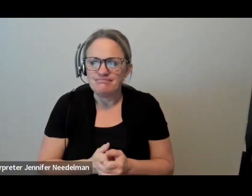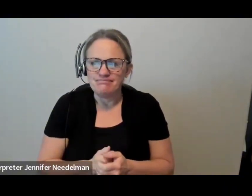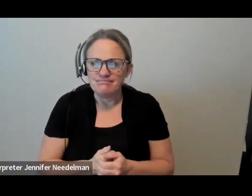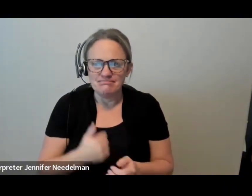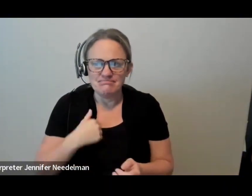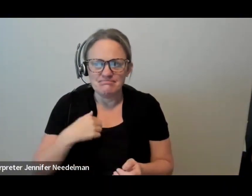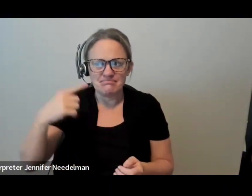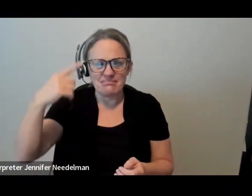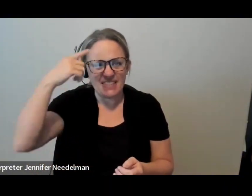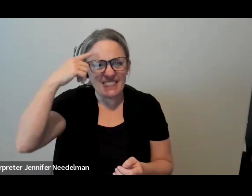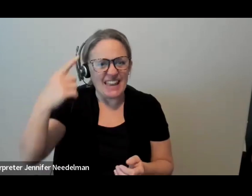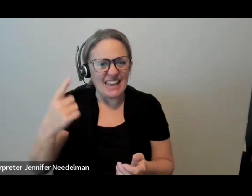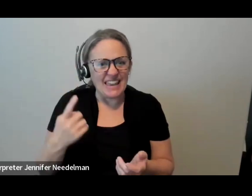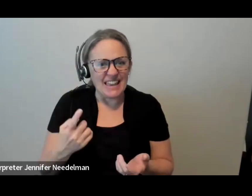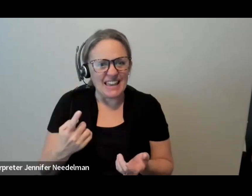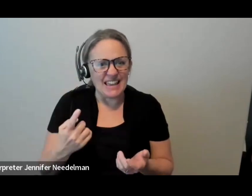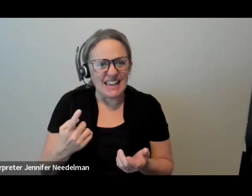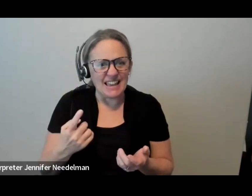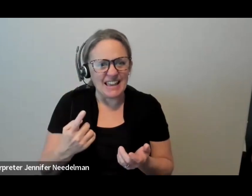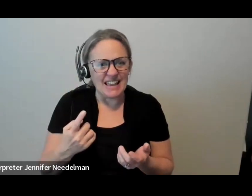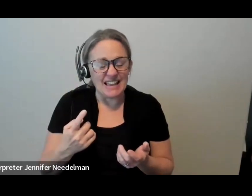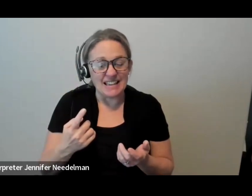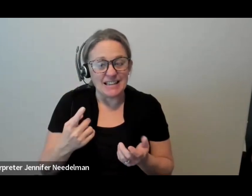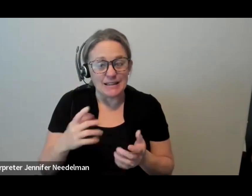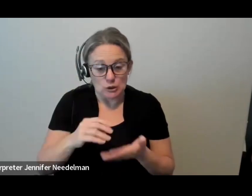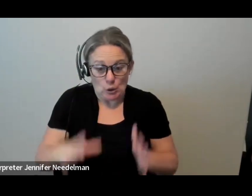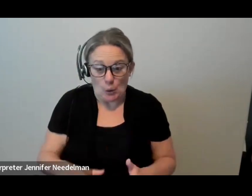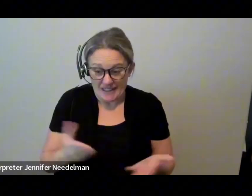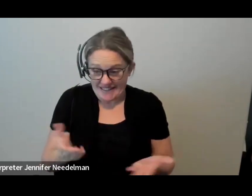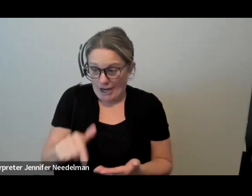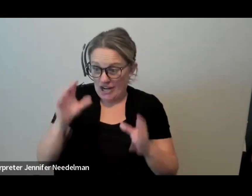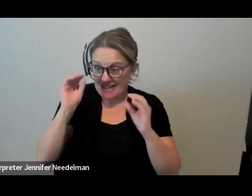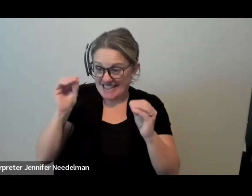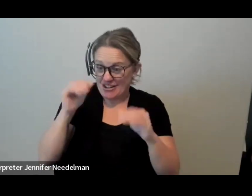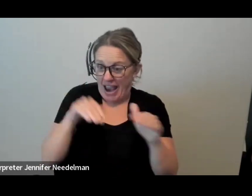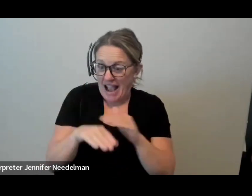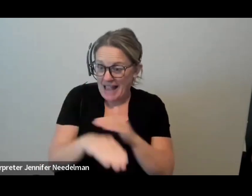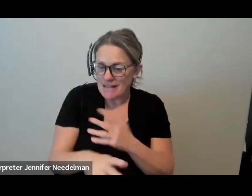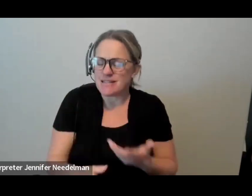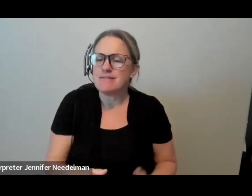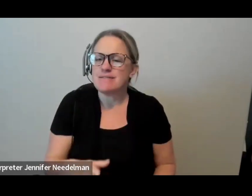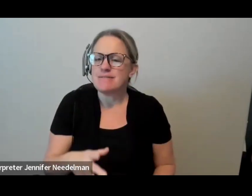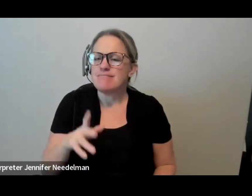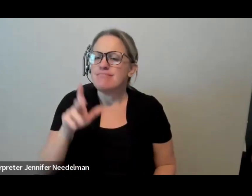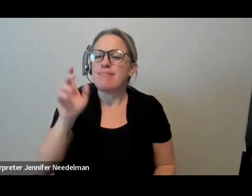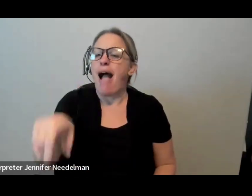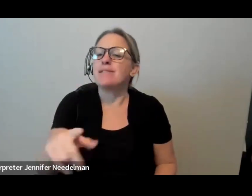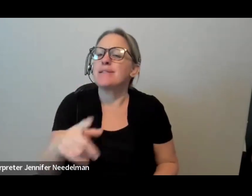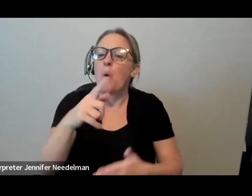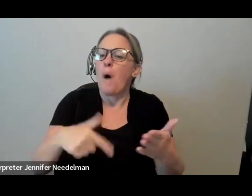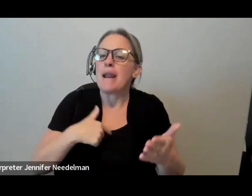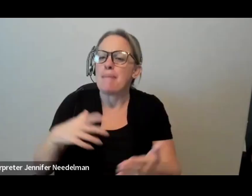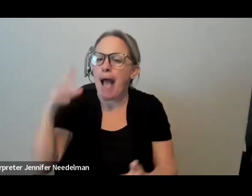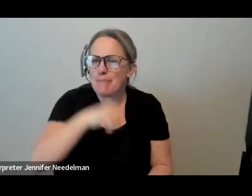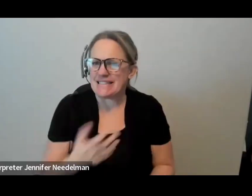I think "how do you get the students of Teach Access?" I think ask, "what am I missing?" Wherever you go, "what am I missing through this lens?"